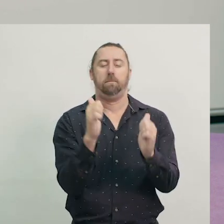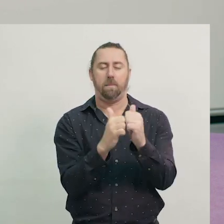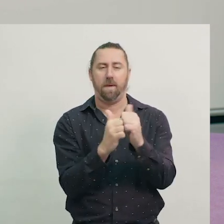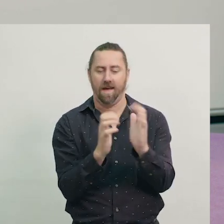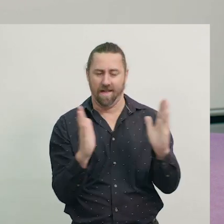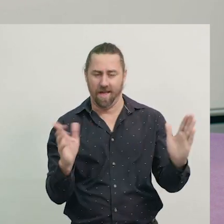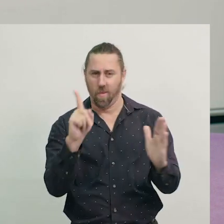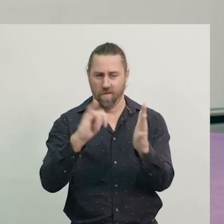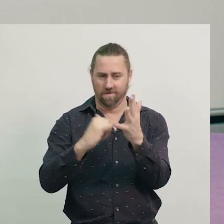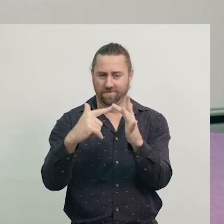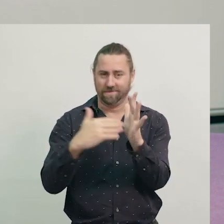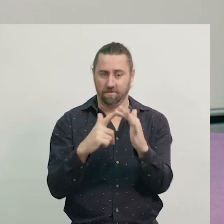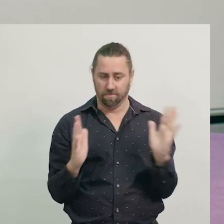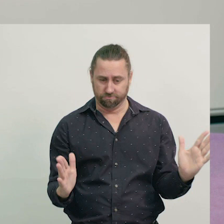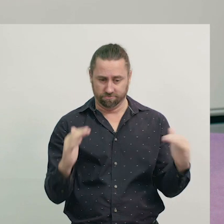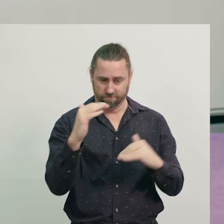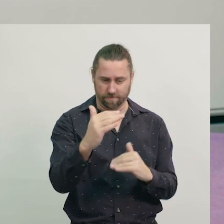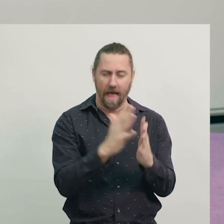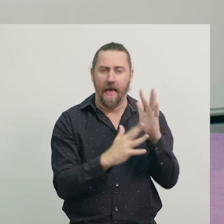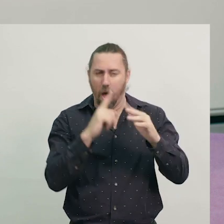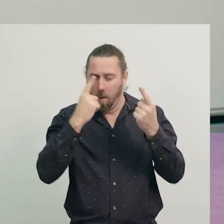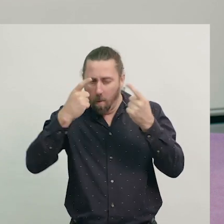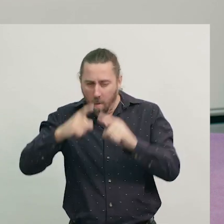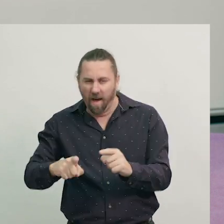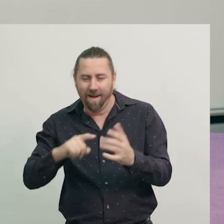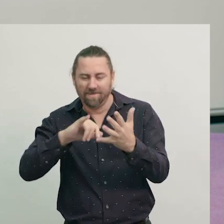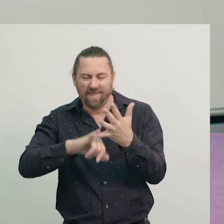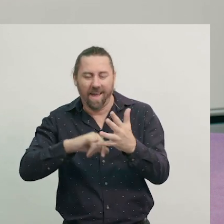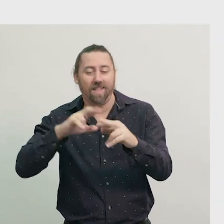to estimate what scale factor could be used.